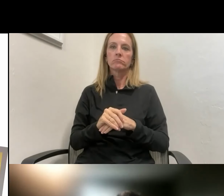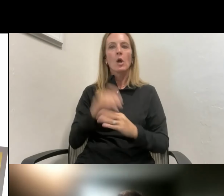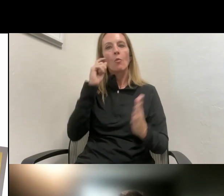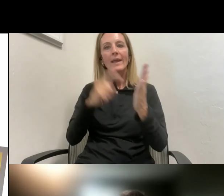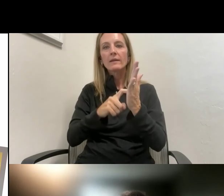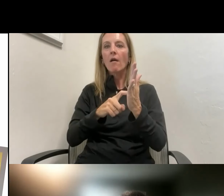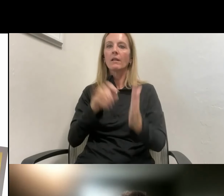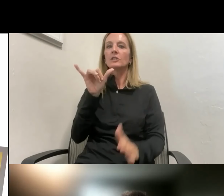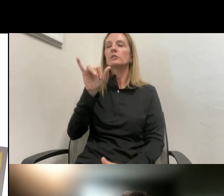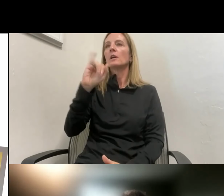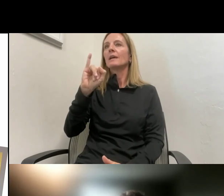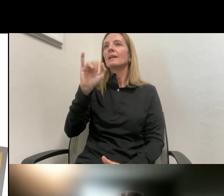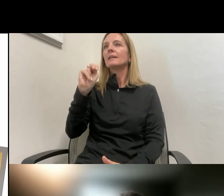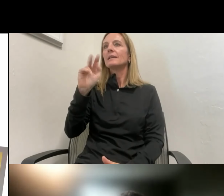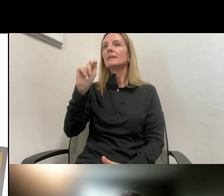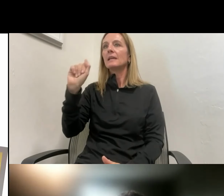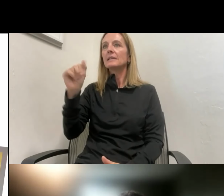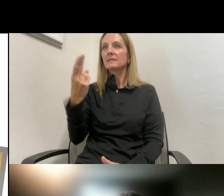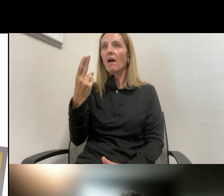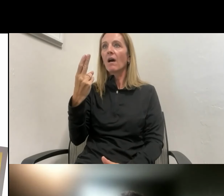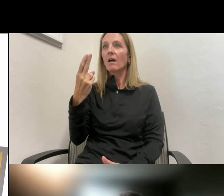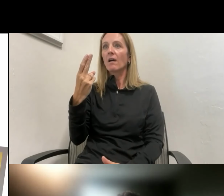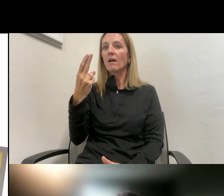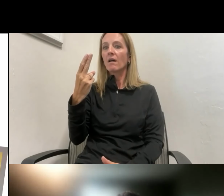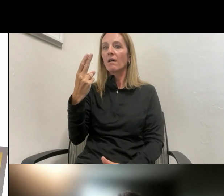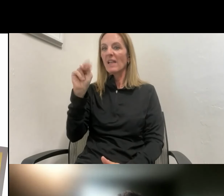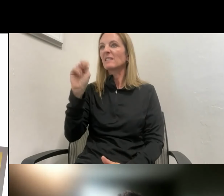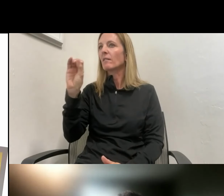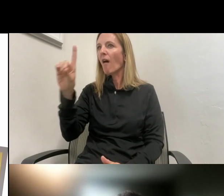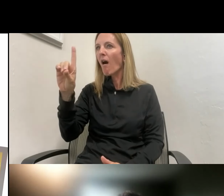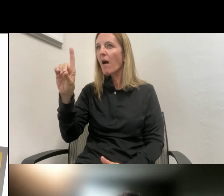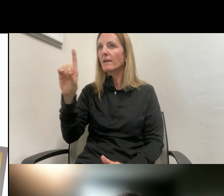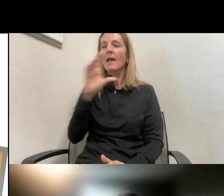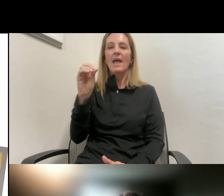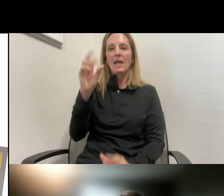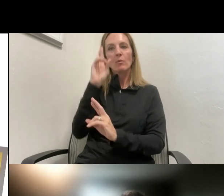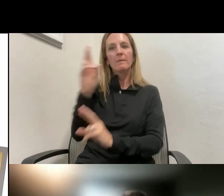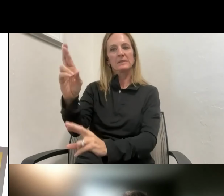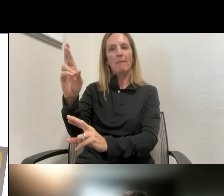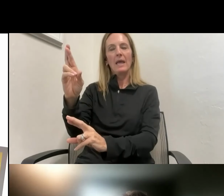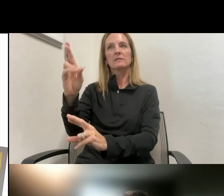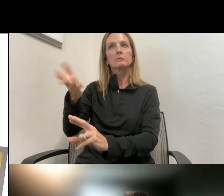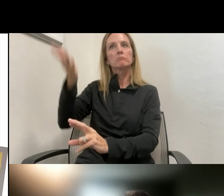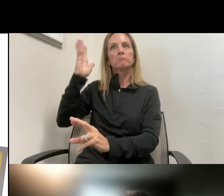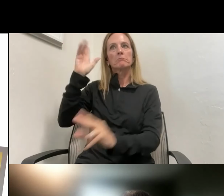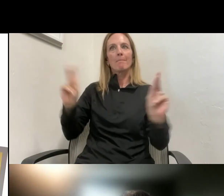our ancestors because they've created a pathway for us to be here. And they had sacrificed so